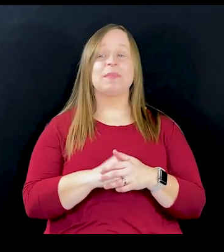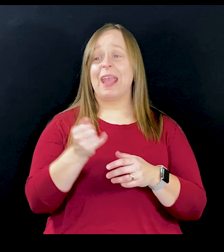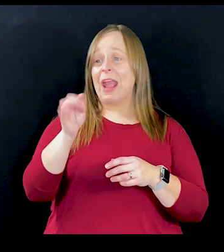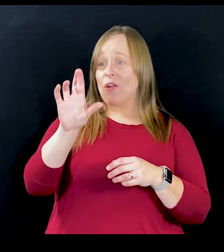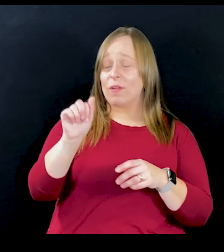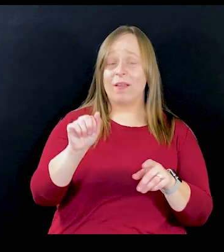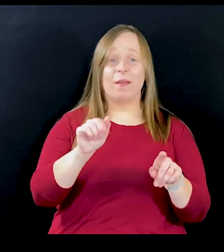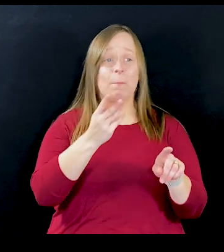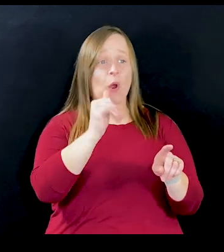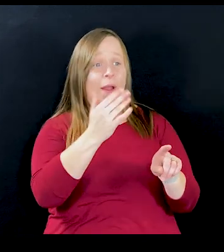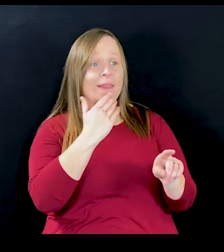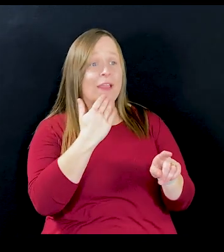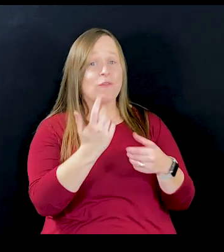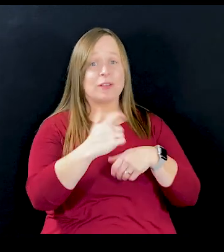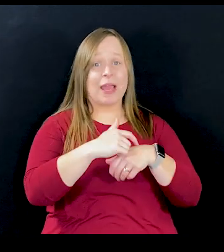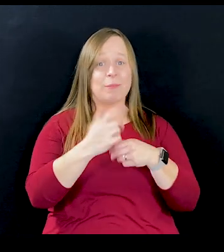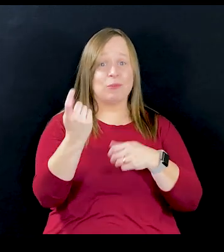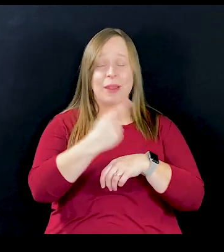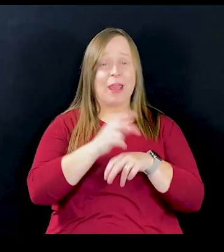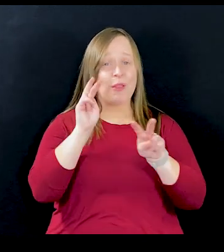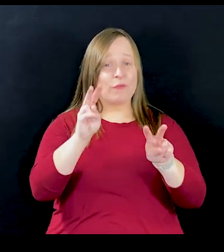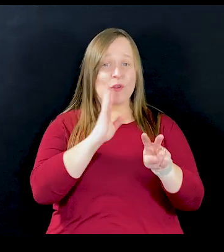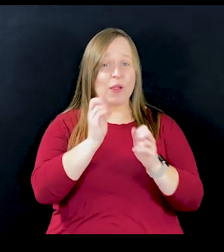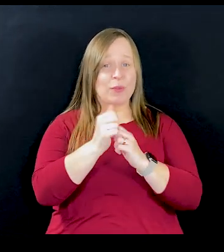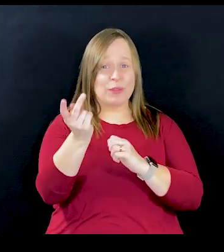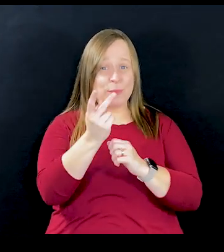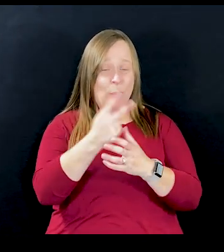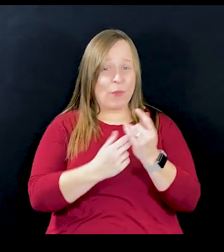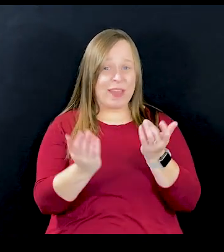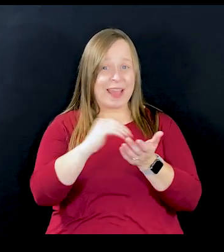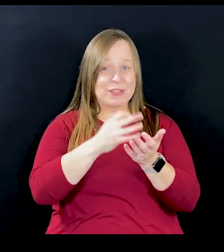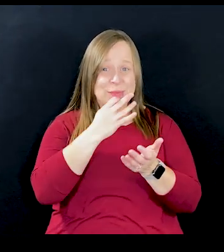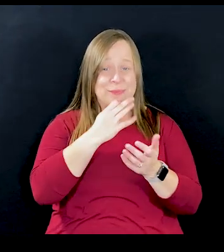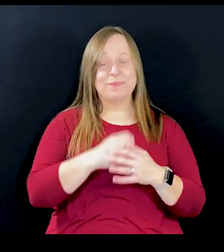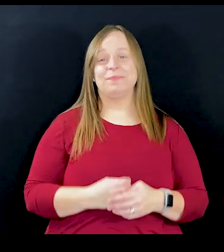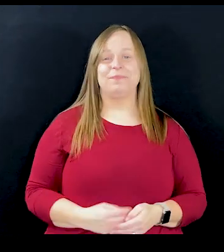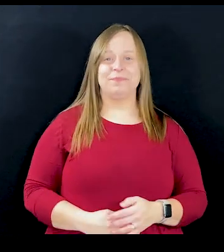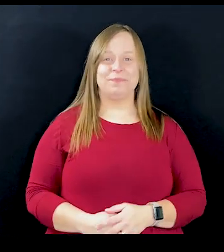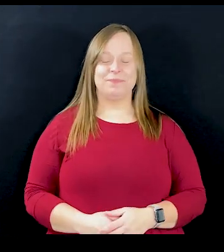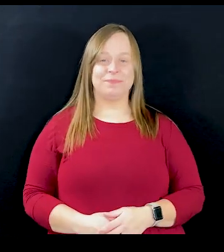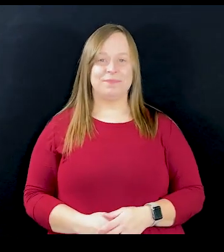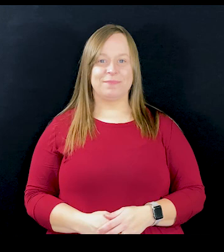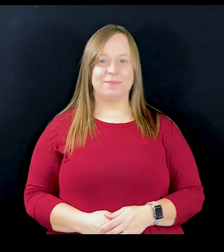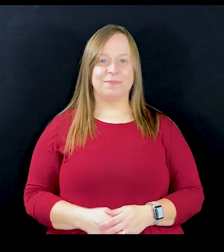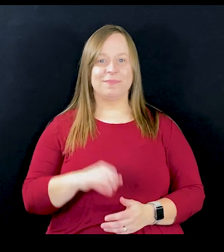Erica, Marc, thank you so much for your time today. I look forward to talking with you both again soon.